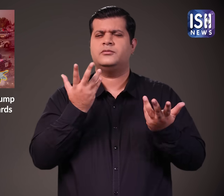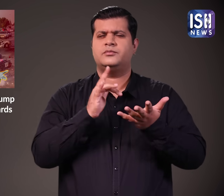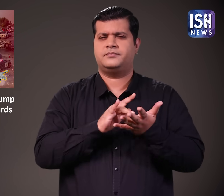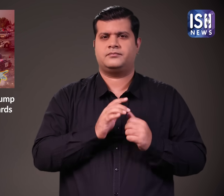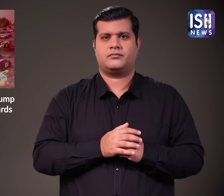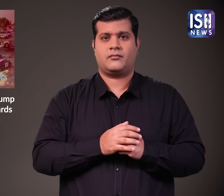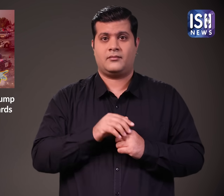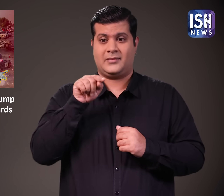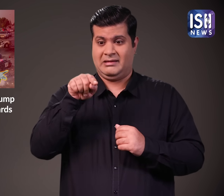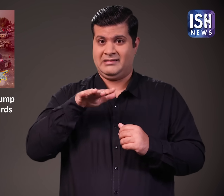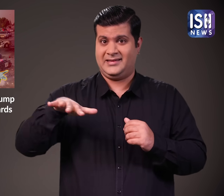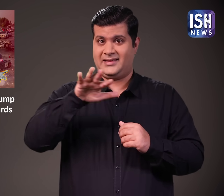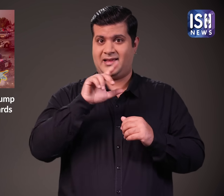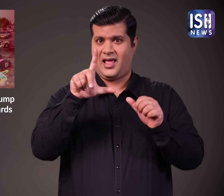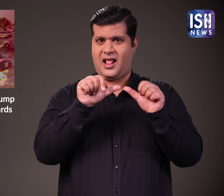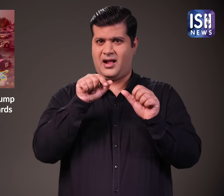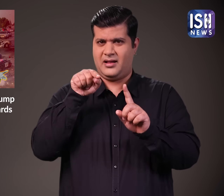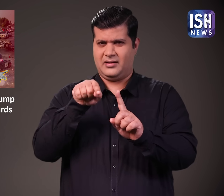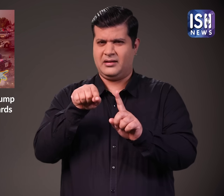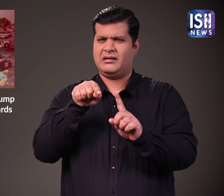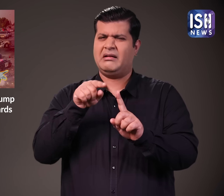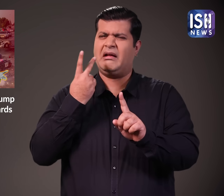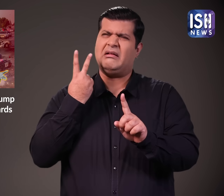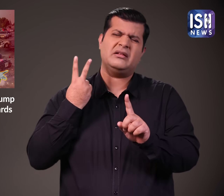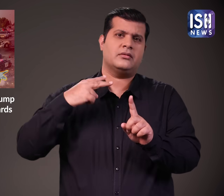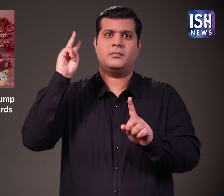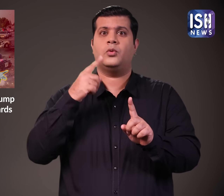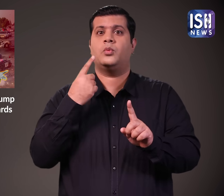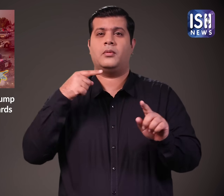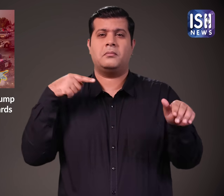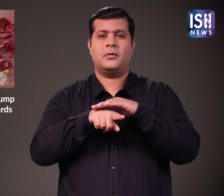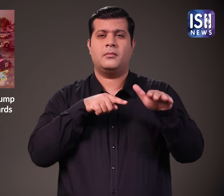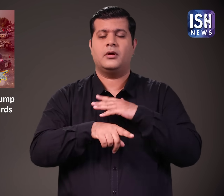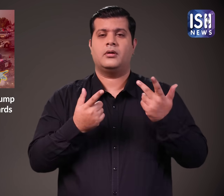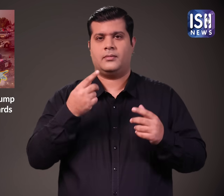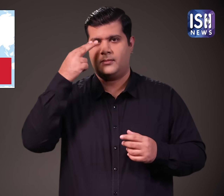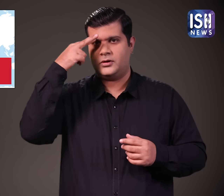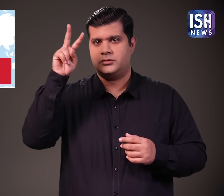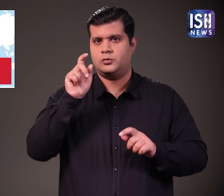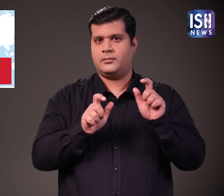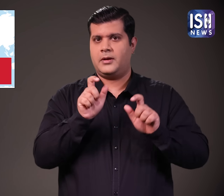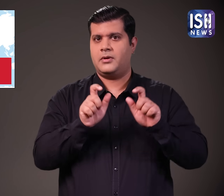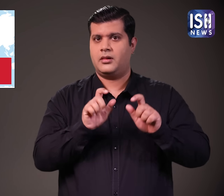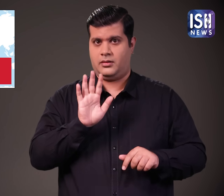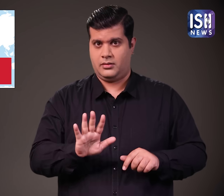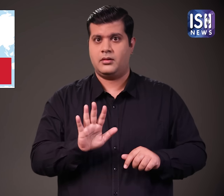What happened? LA is home to many illegal immigrants who are from Mexico.